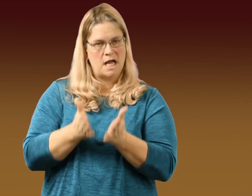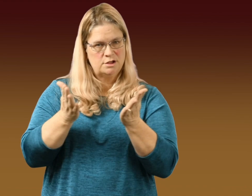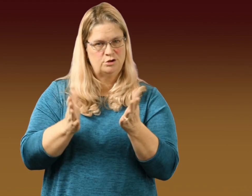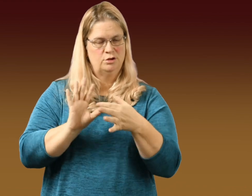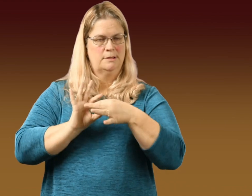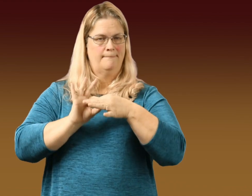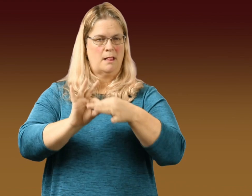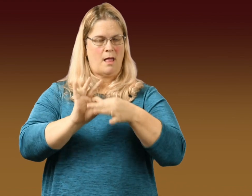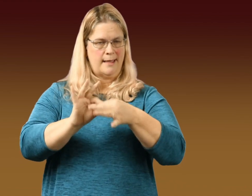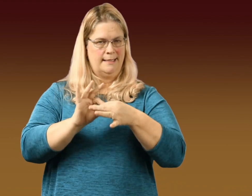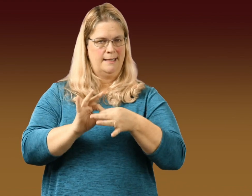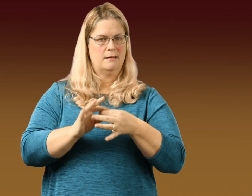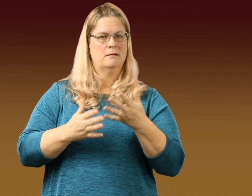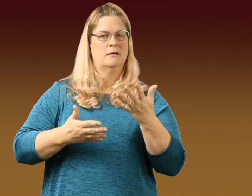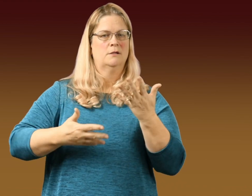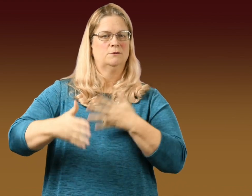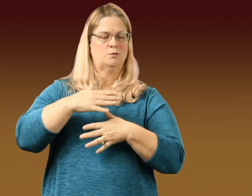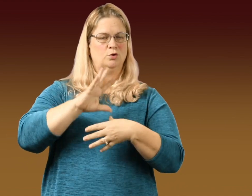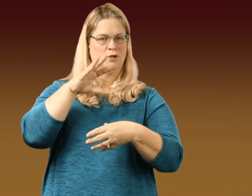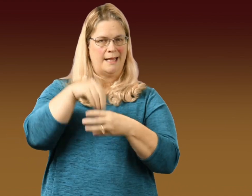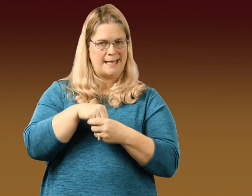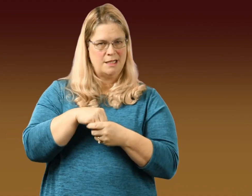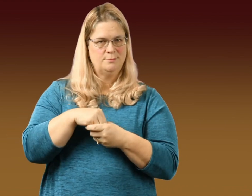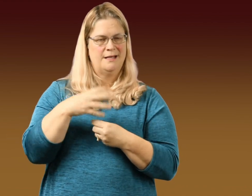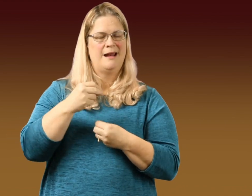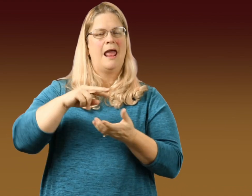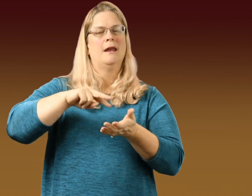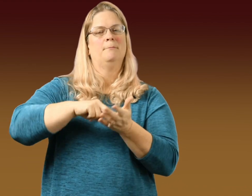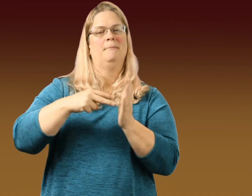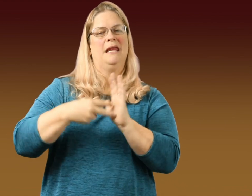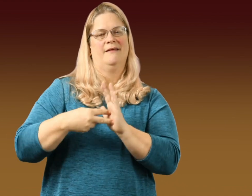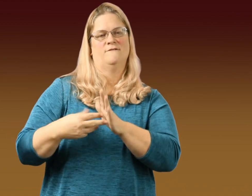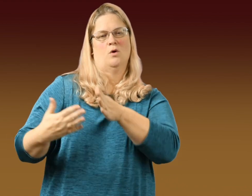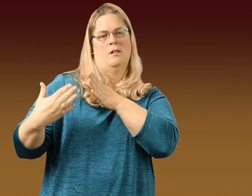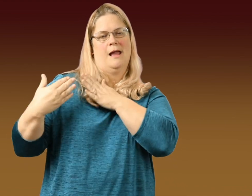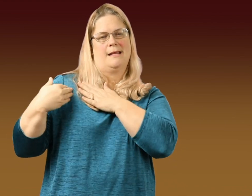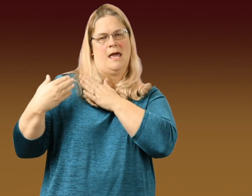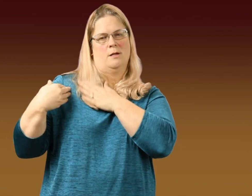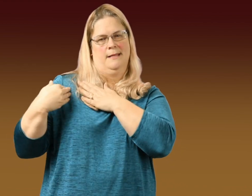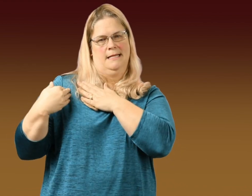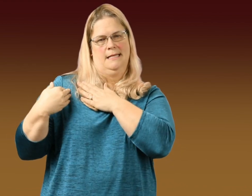This approach fosters belonging, social engagement, and meaningful accountability.